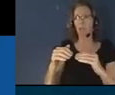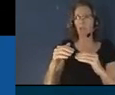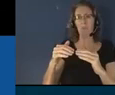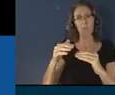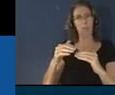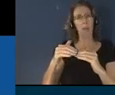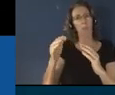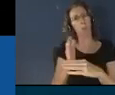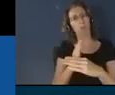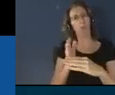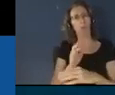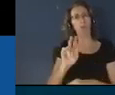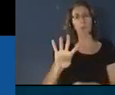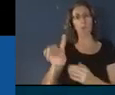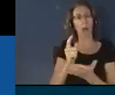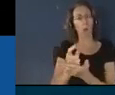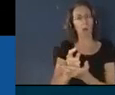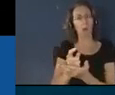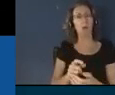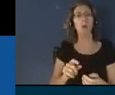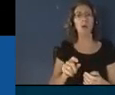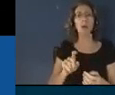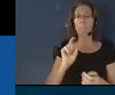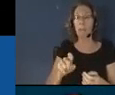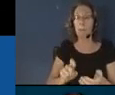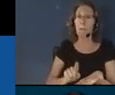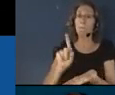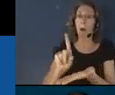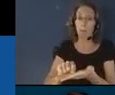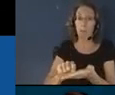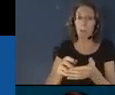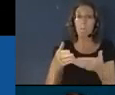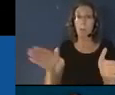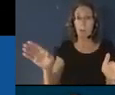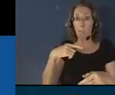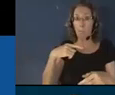you do have to make sure that it's been published and it's made publicly available but then you're